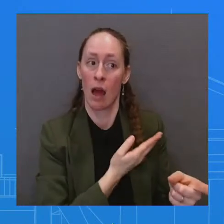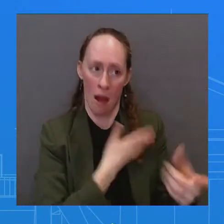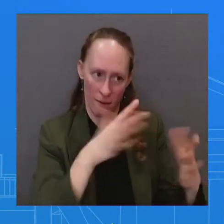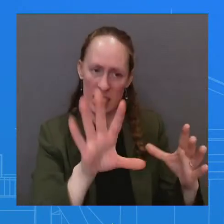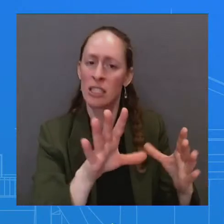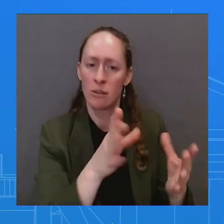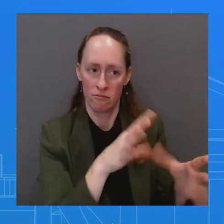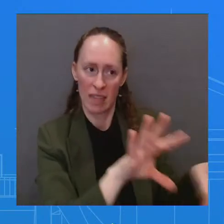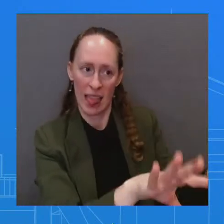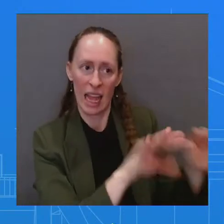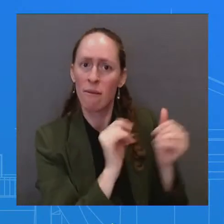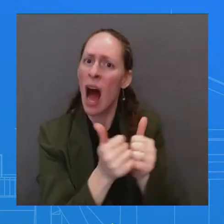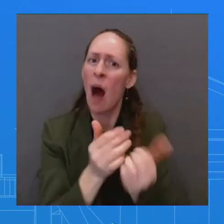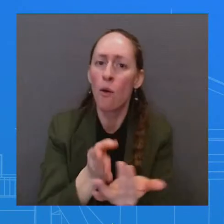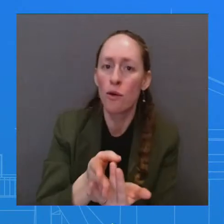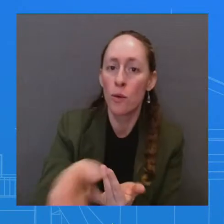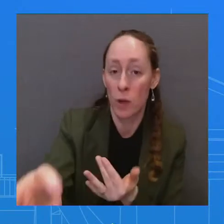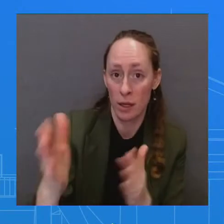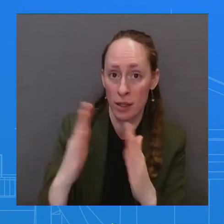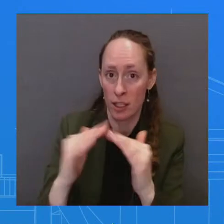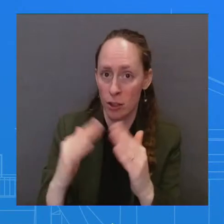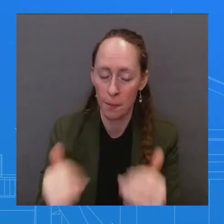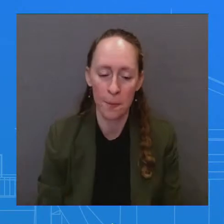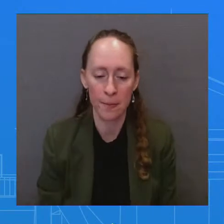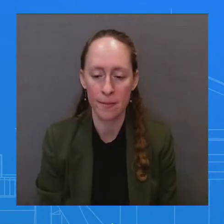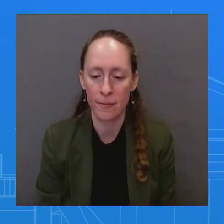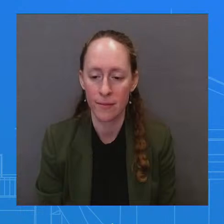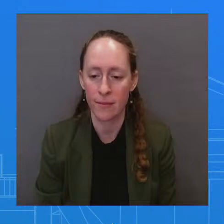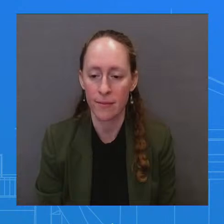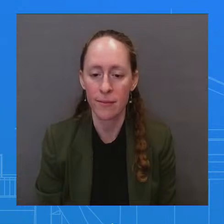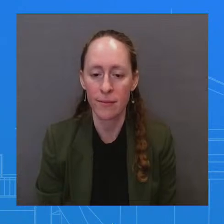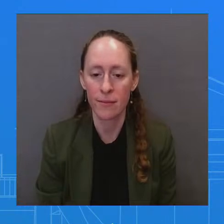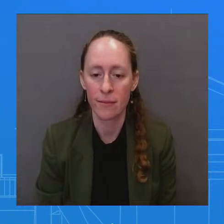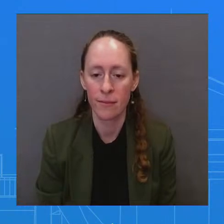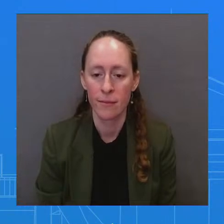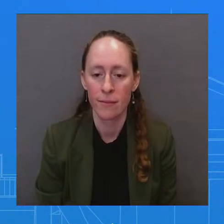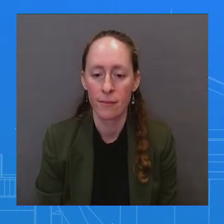The President called conditional aid for Israel "a worthwhile thought."